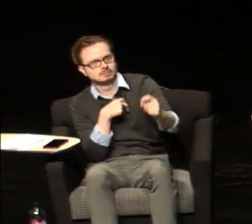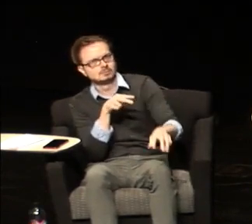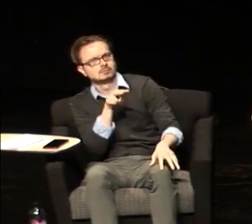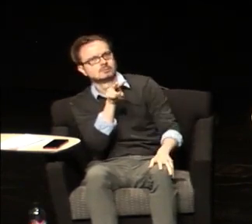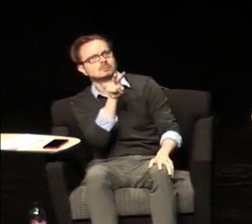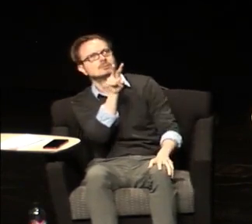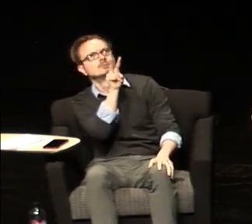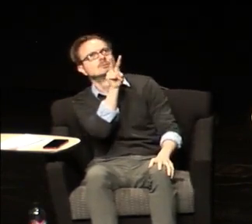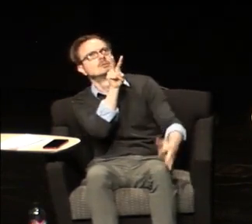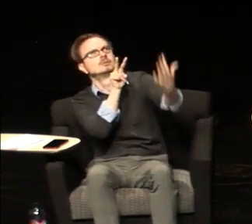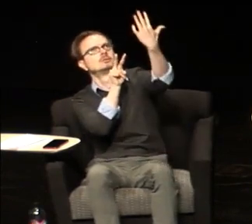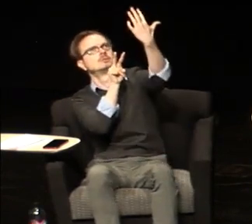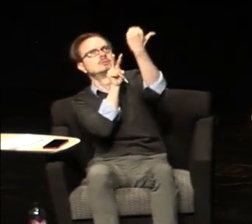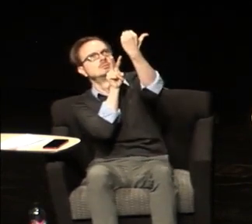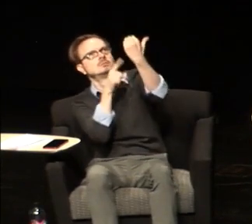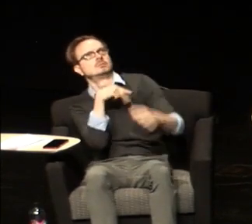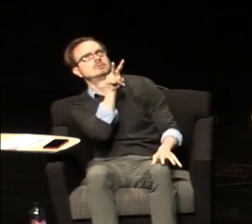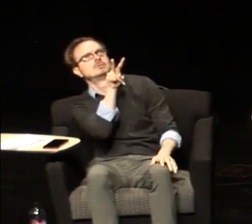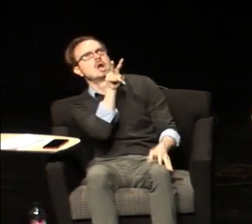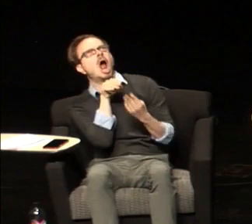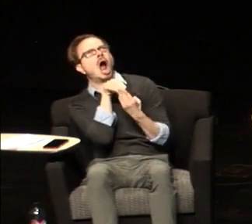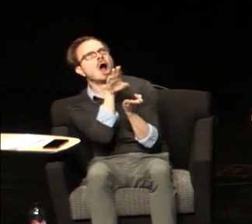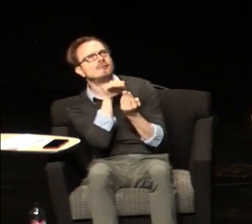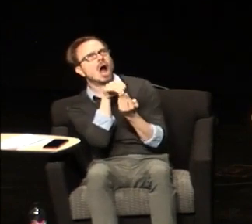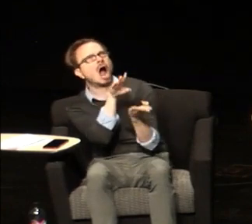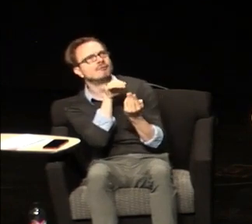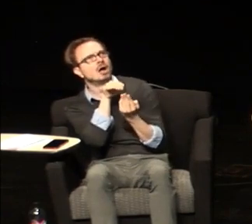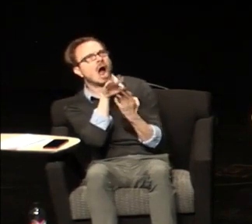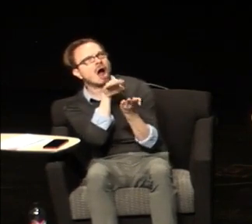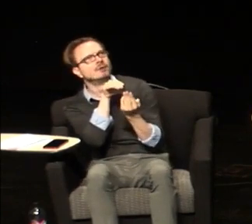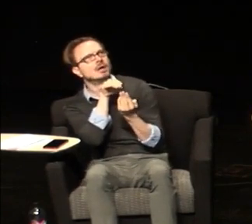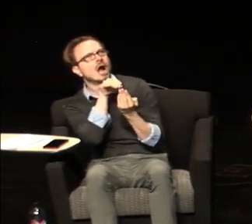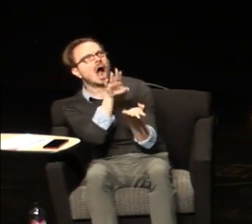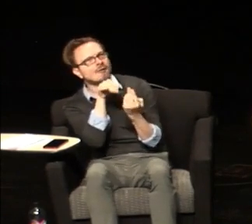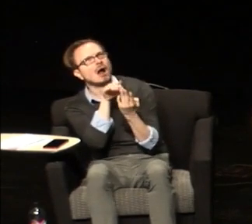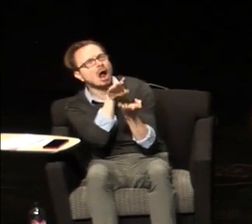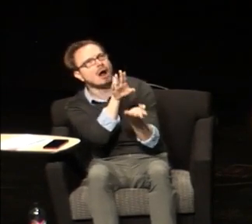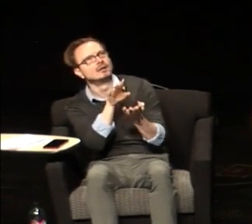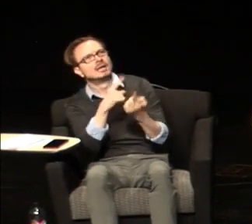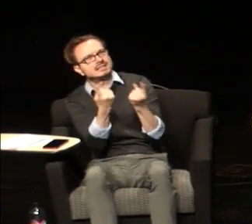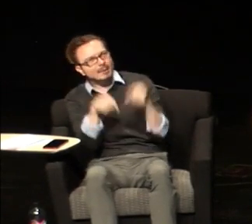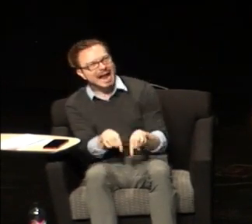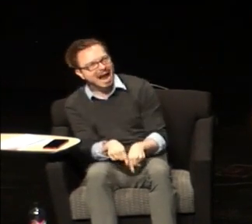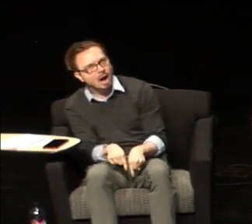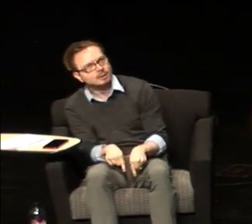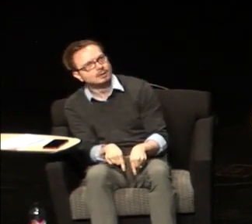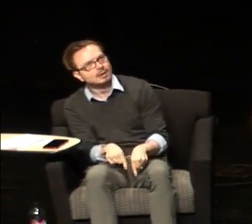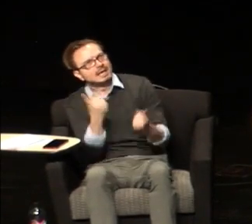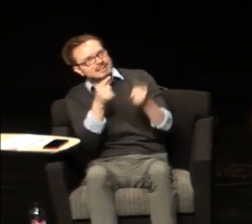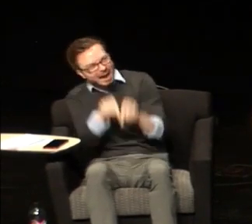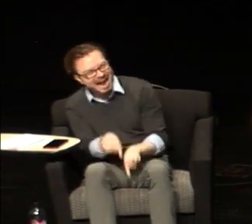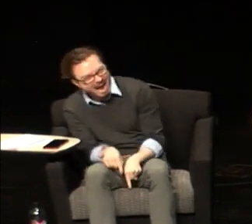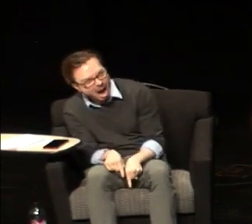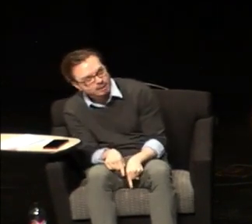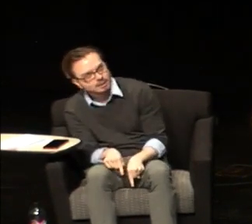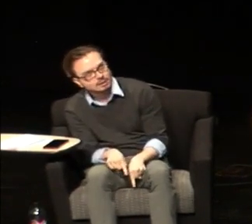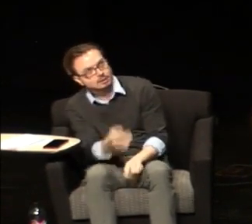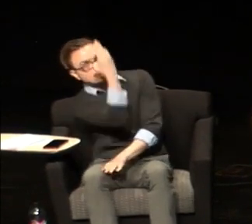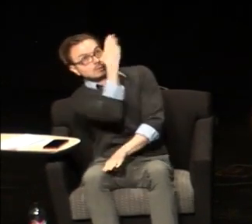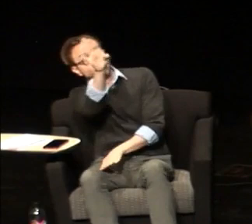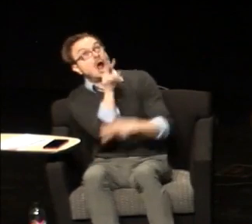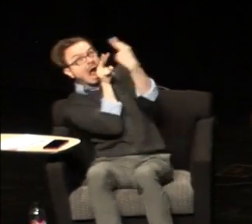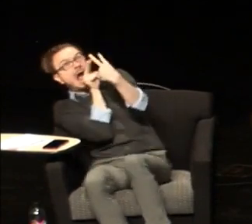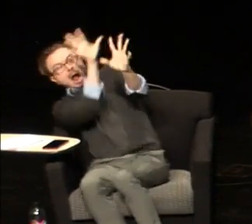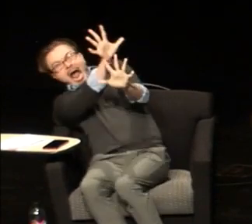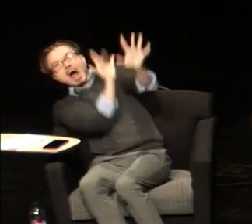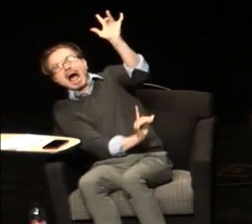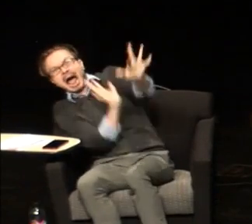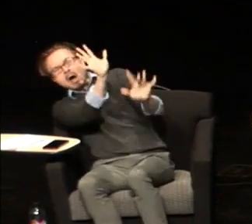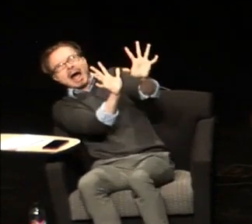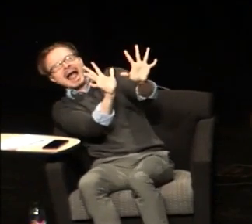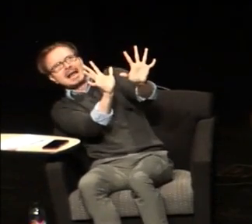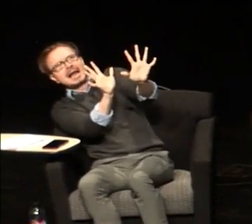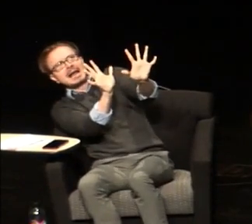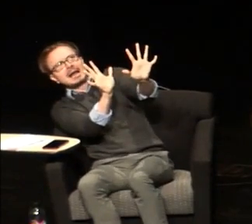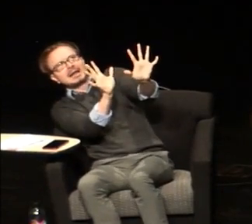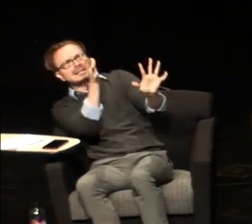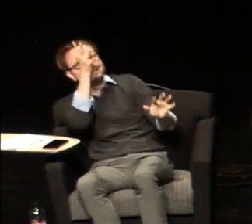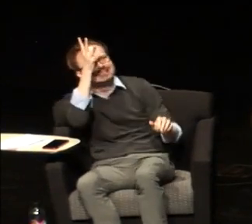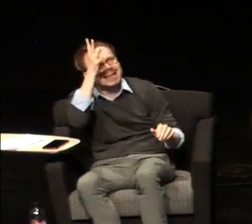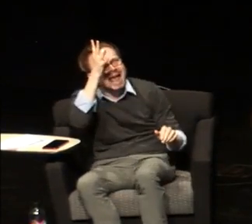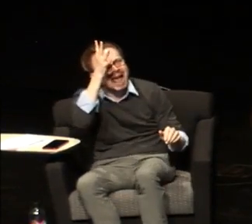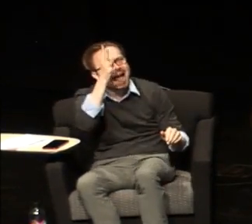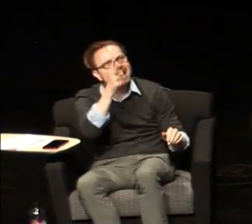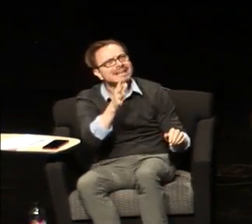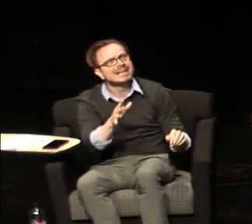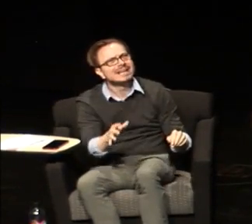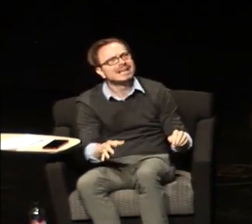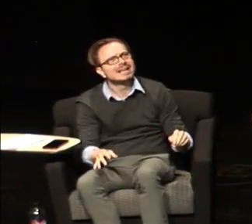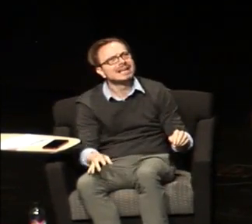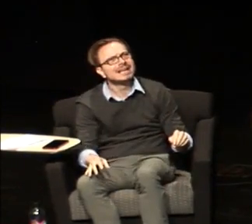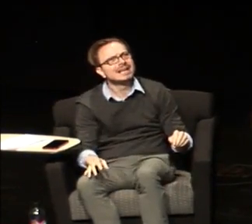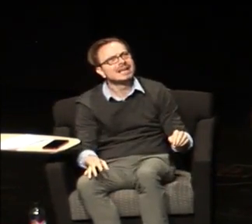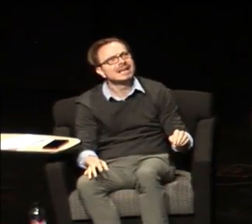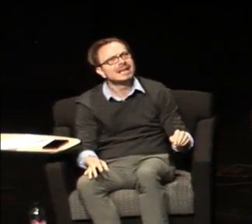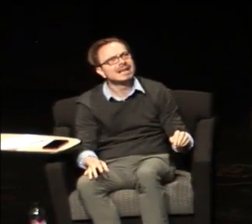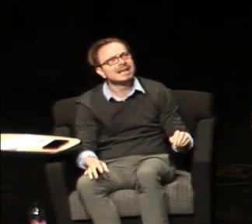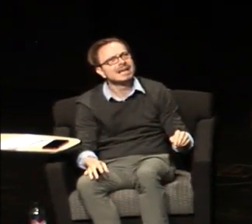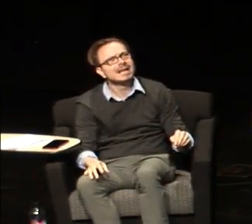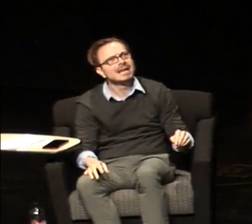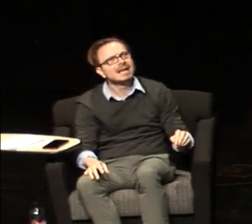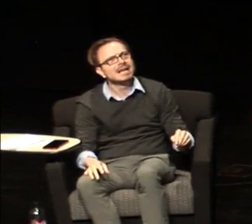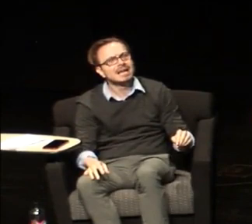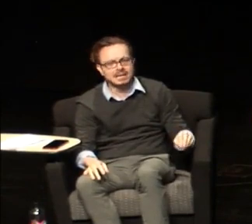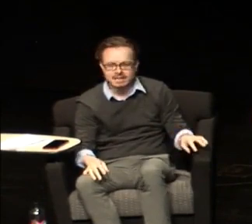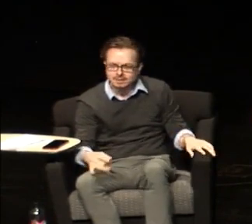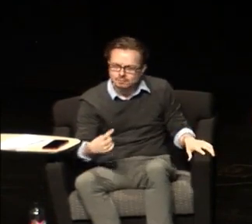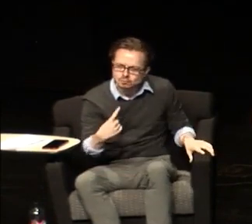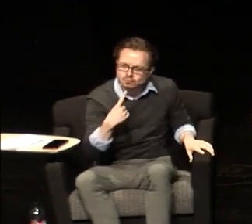I see a hand come over this stall door, the door opened. I was like "Dad????" He